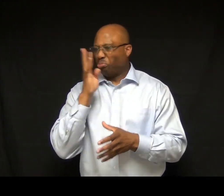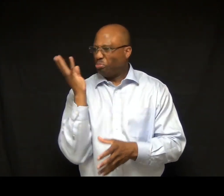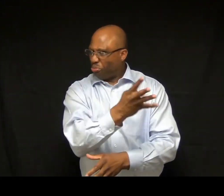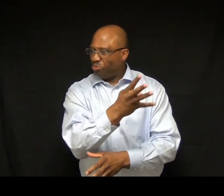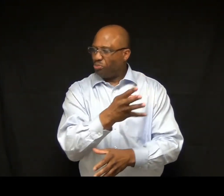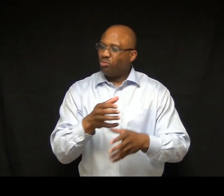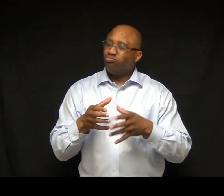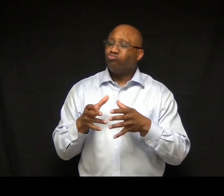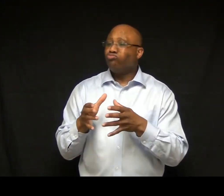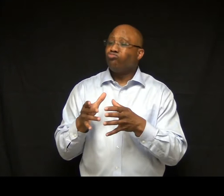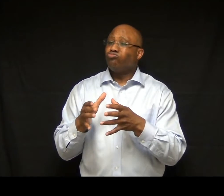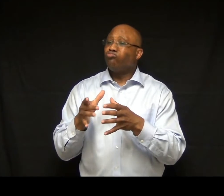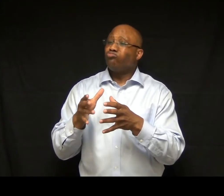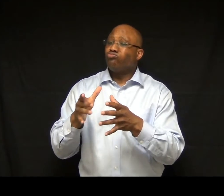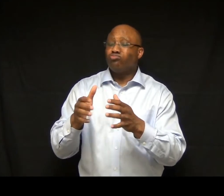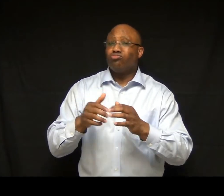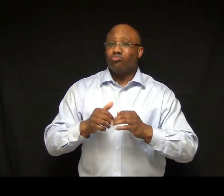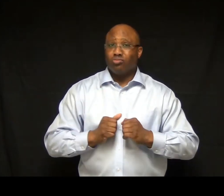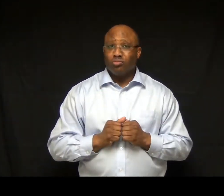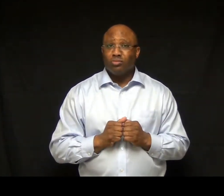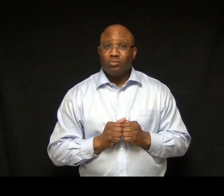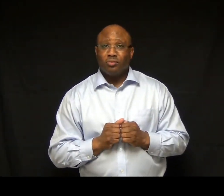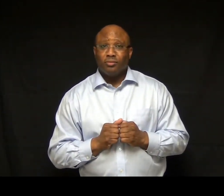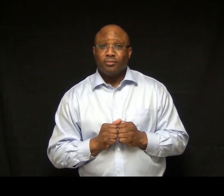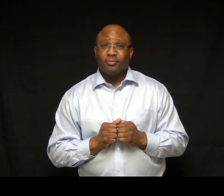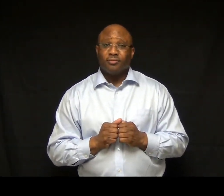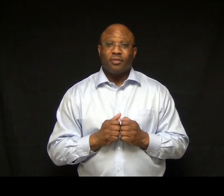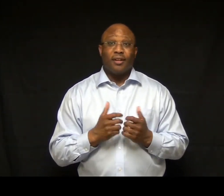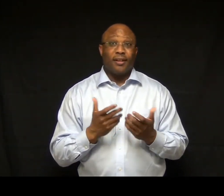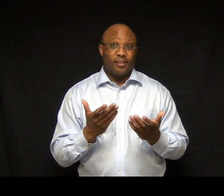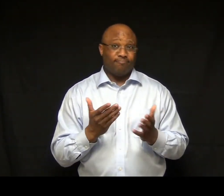social exclusion.